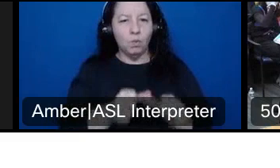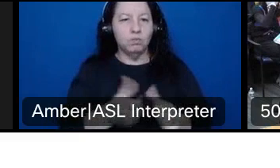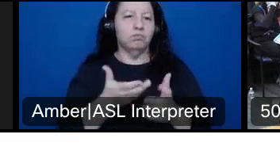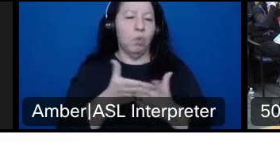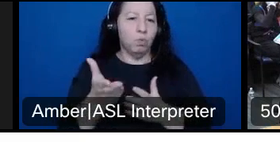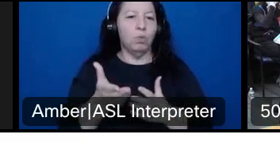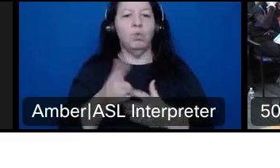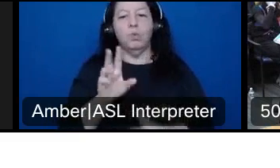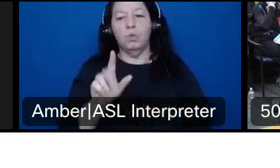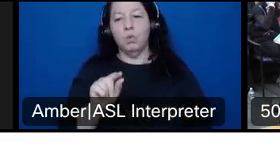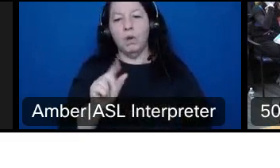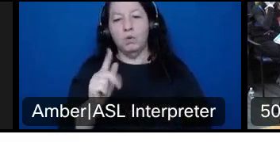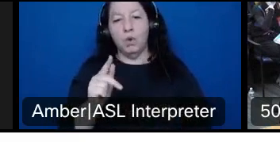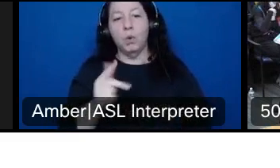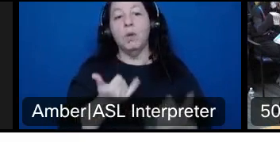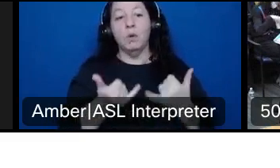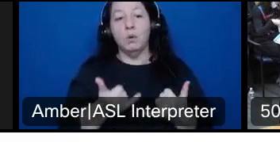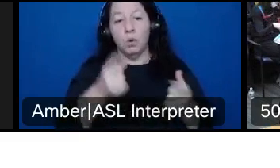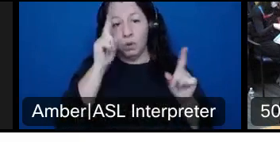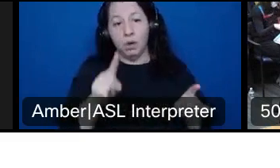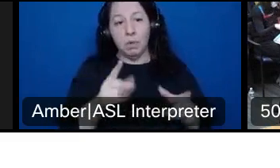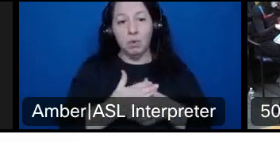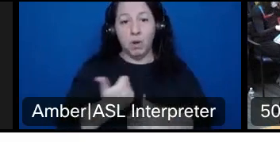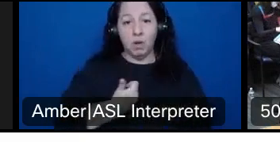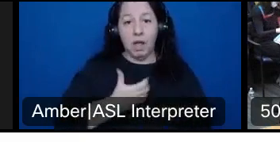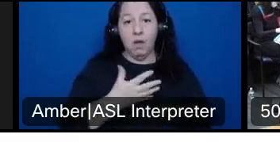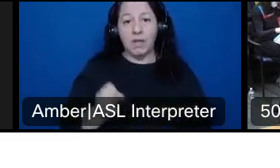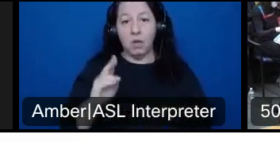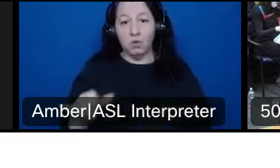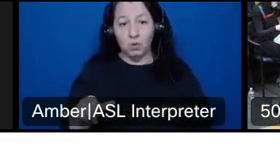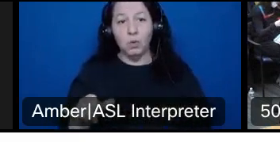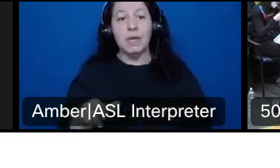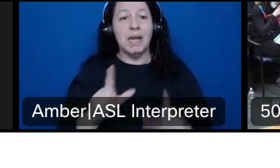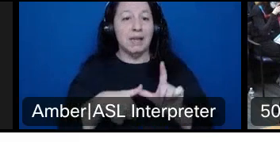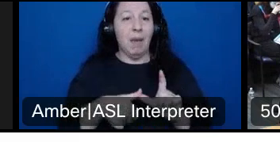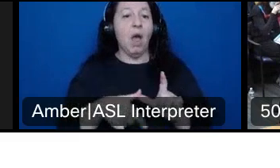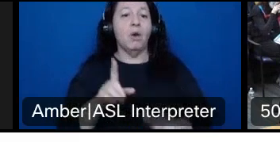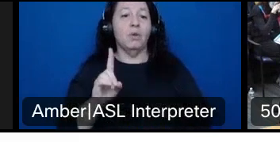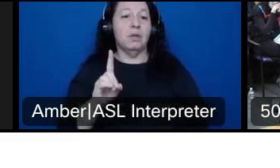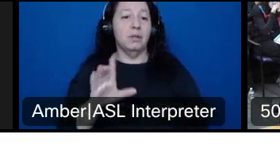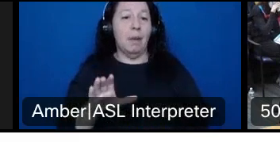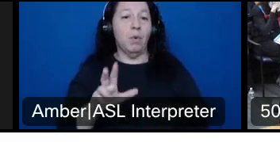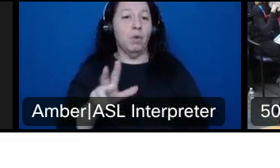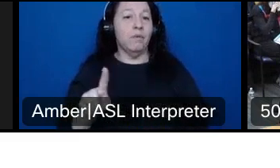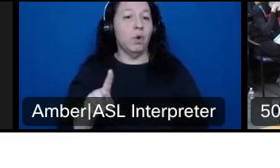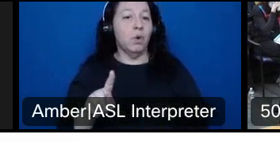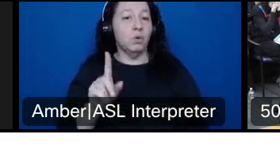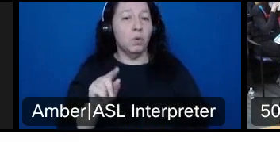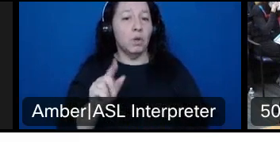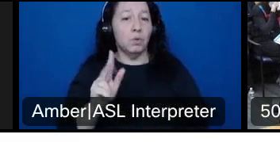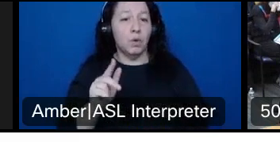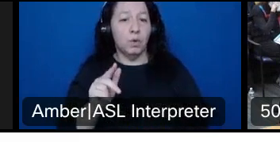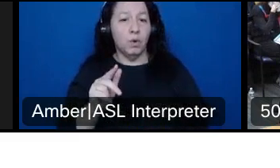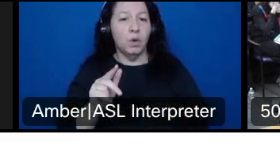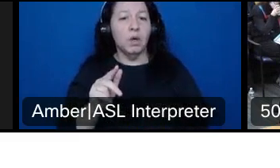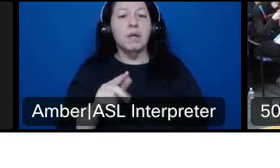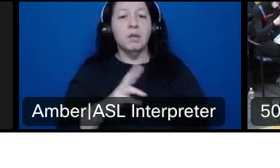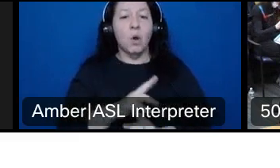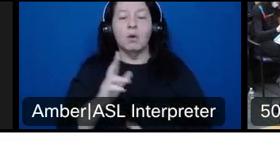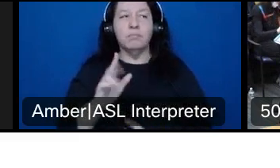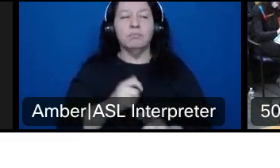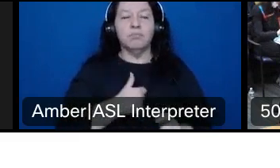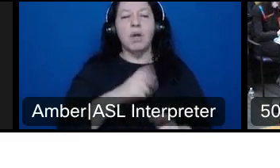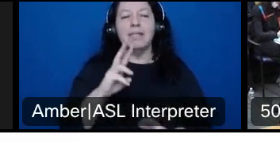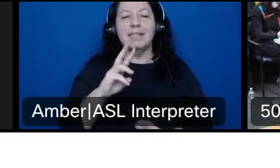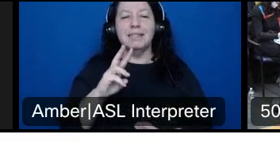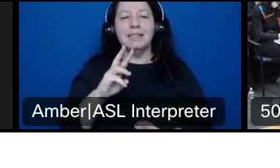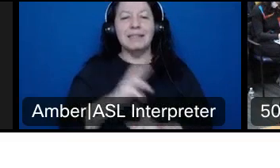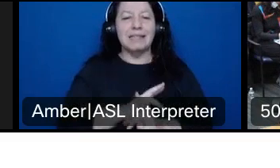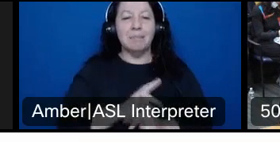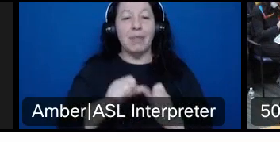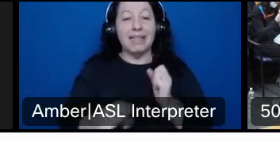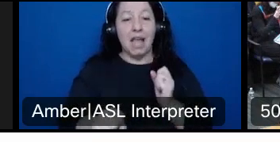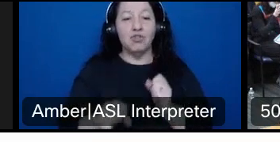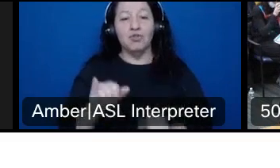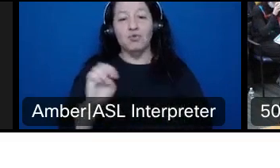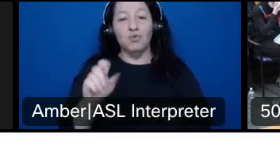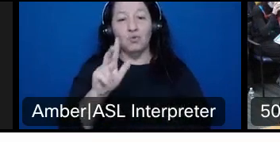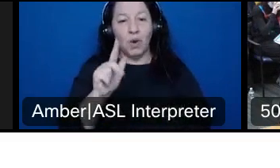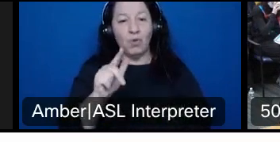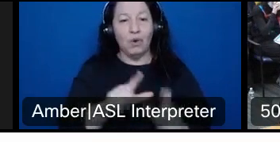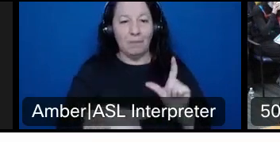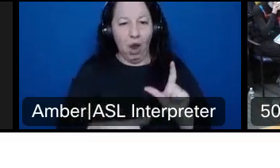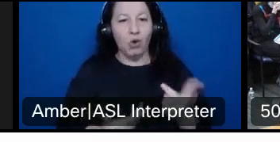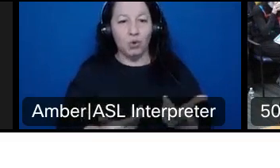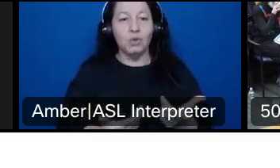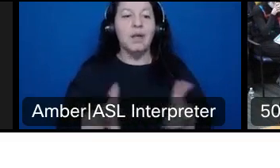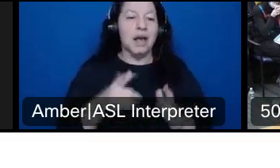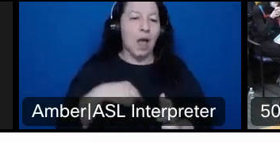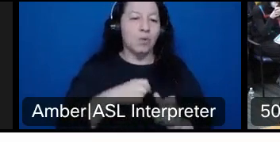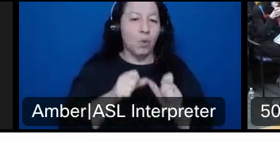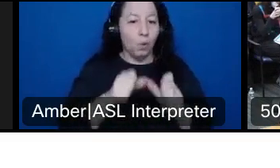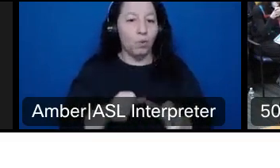For an agreement between us in SUNY, uh, you know, expires on the 23rd, the 6 month extension, uh, you know, will allow us to get ourselves through the period of June and down below.